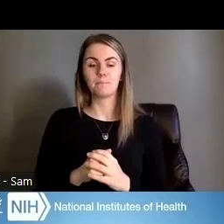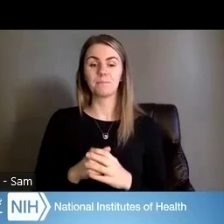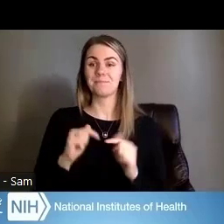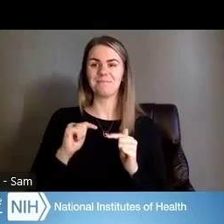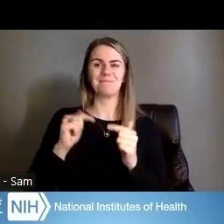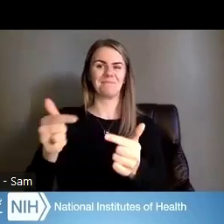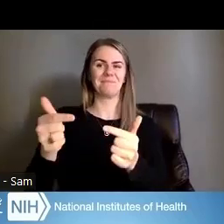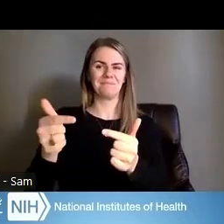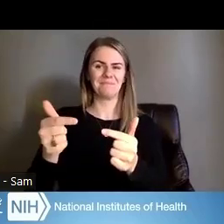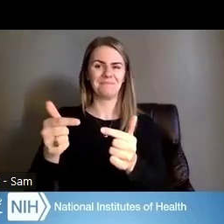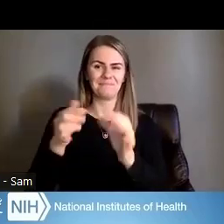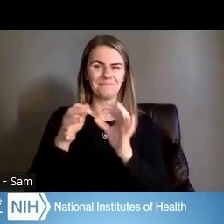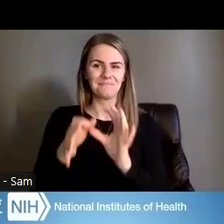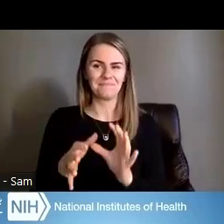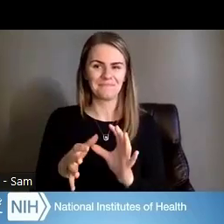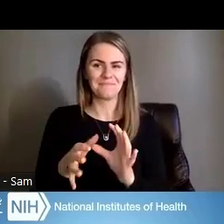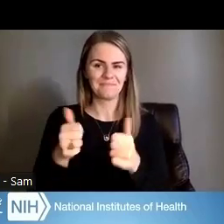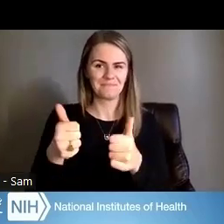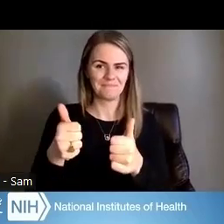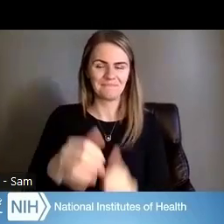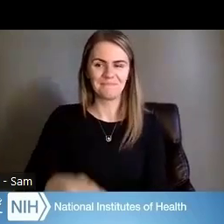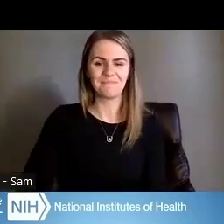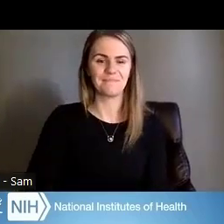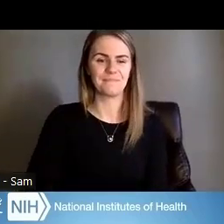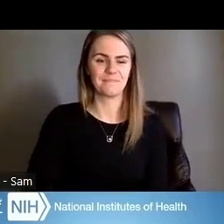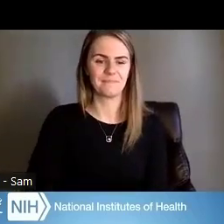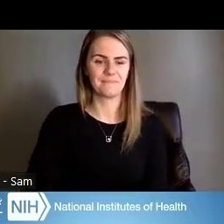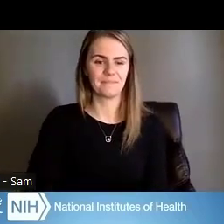Kenneth Gibbs, PhD: That sounds like a great idea. And maybe some .. . There might be some K awards